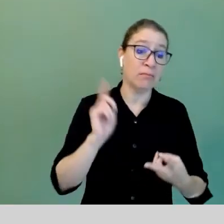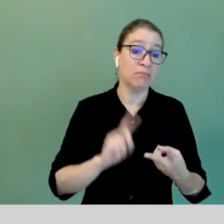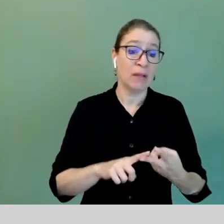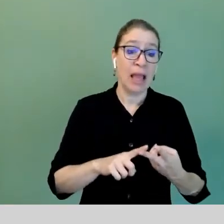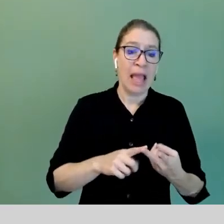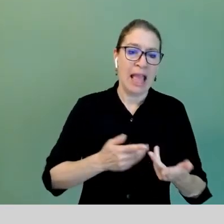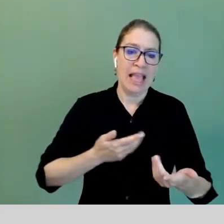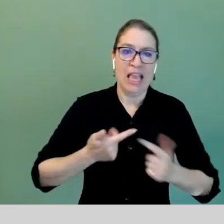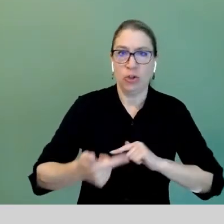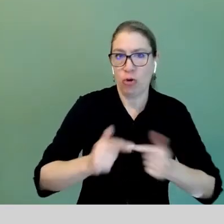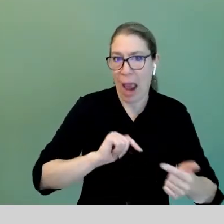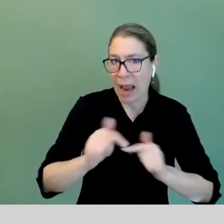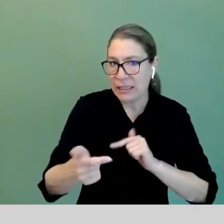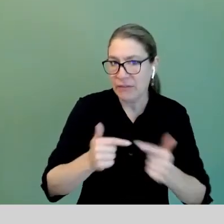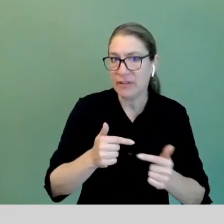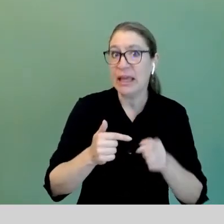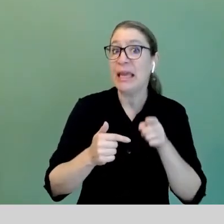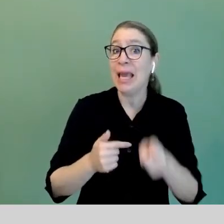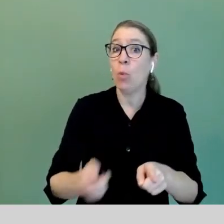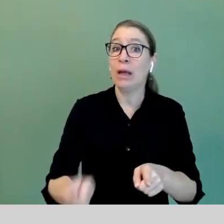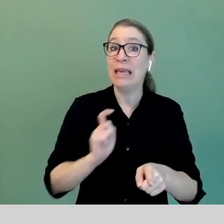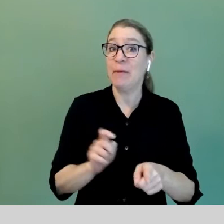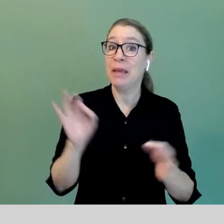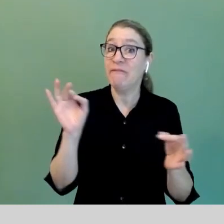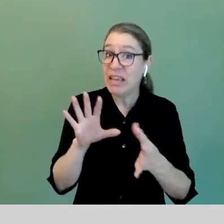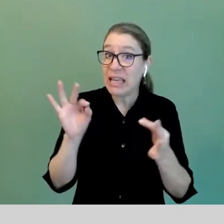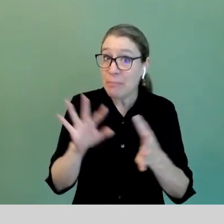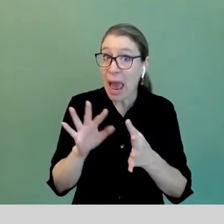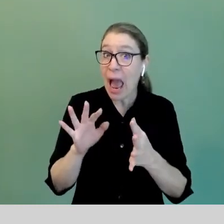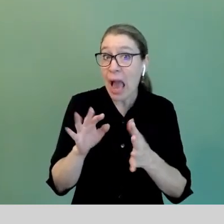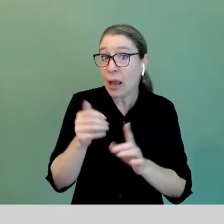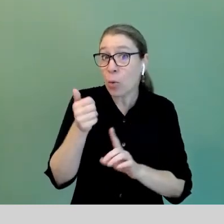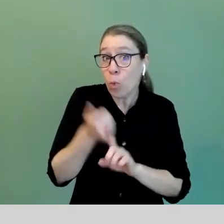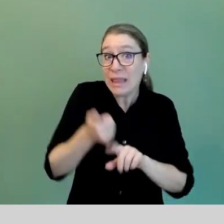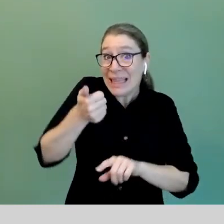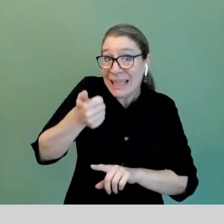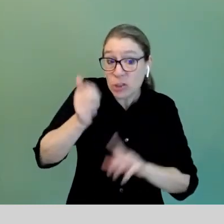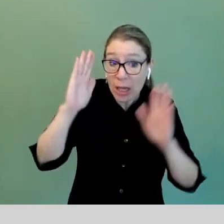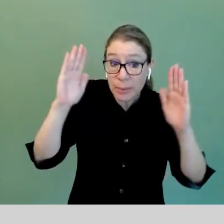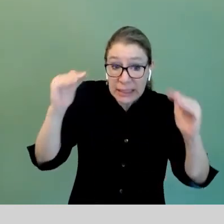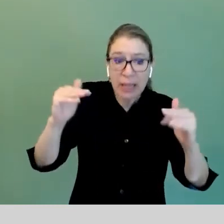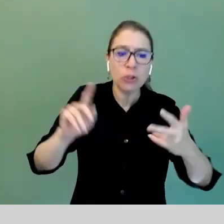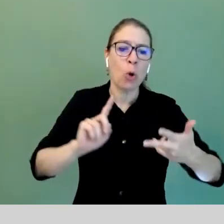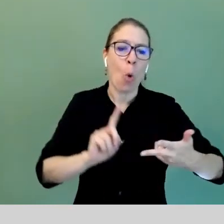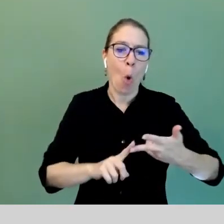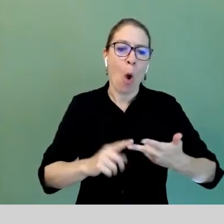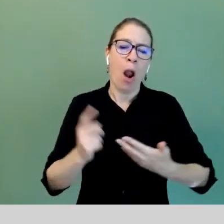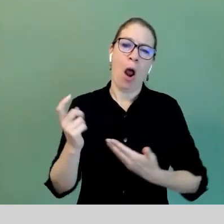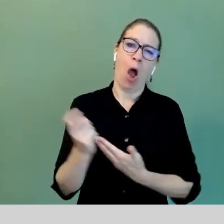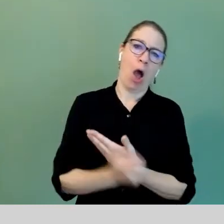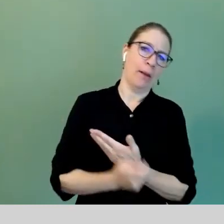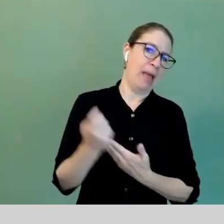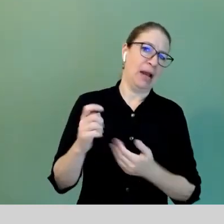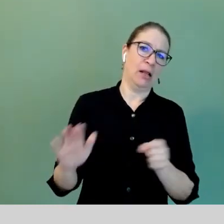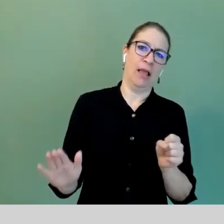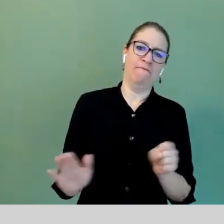Do I wanna interactively where I get feedback from every expectation that I create, or do I want to create it fully automatically